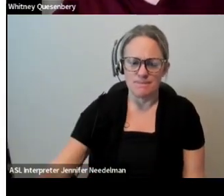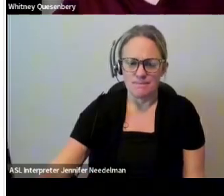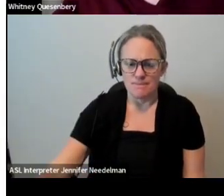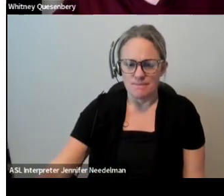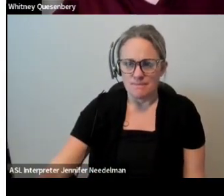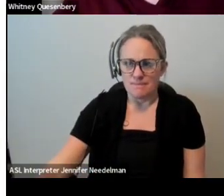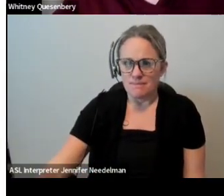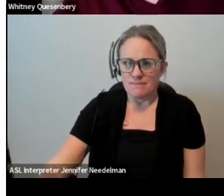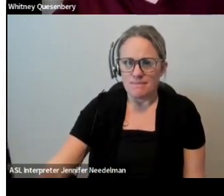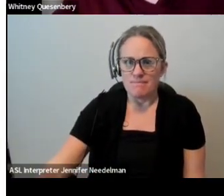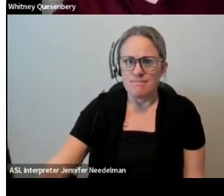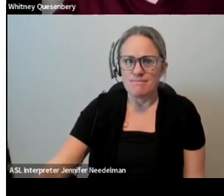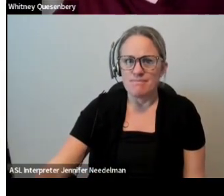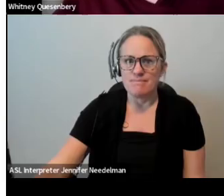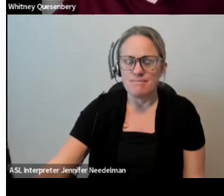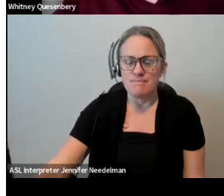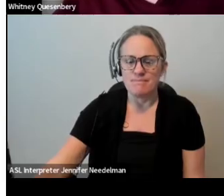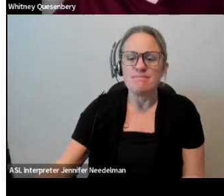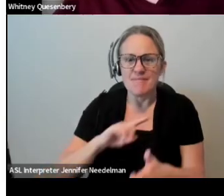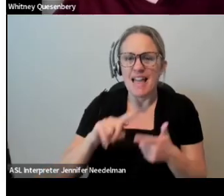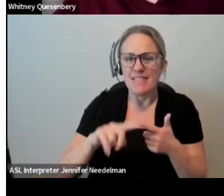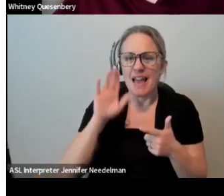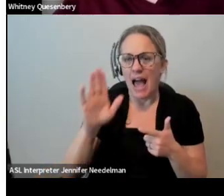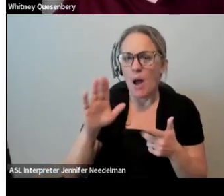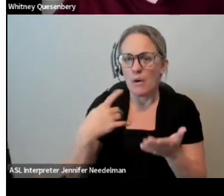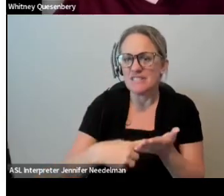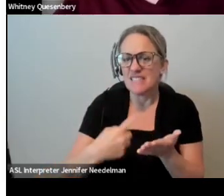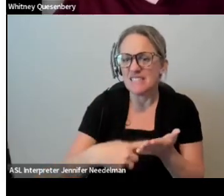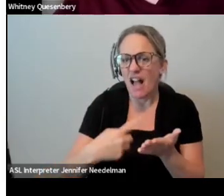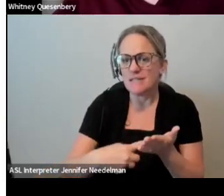give you a second for that and then I'll talk about the things that we were trying to wrap into them.